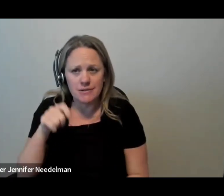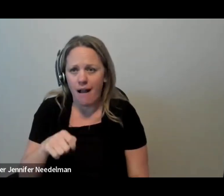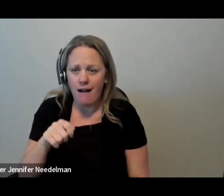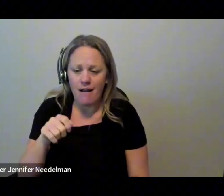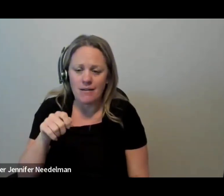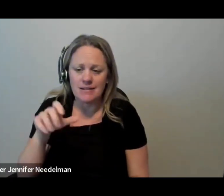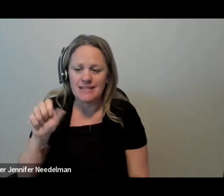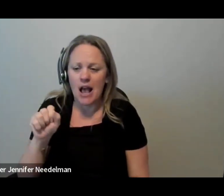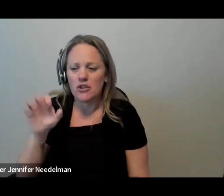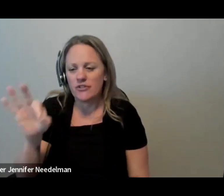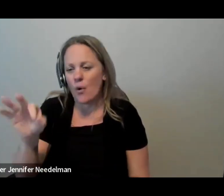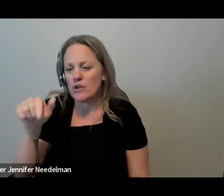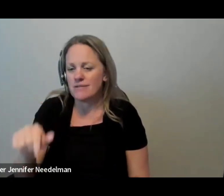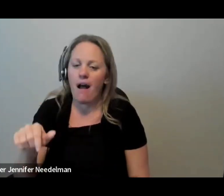and that's where you can find all of our open roles